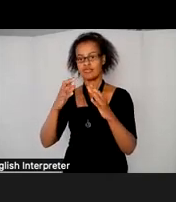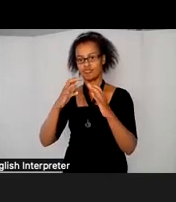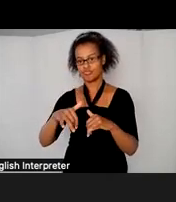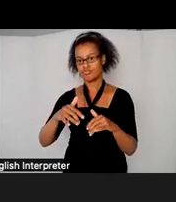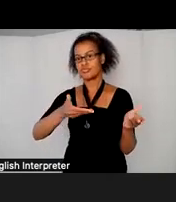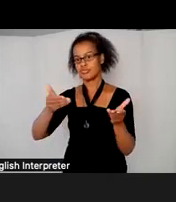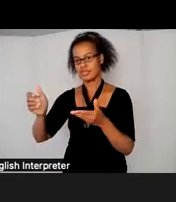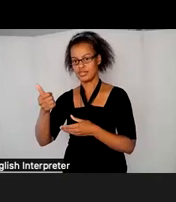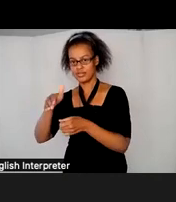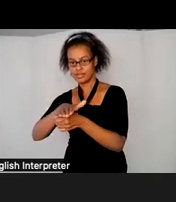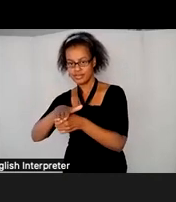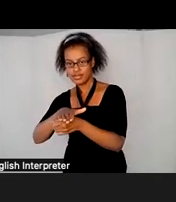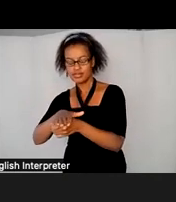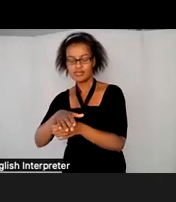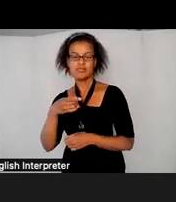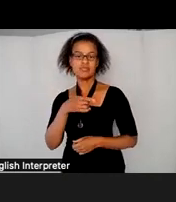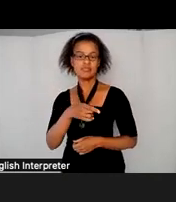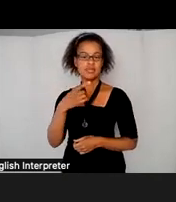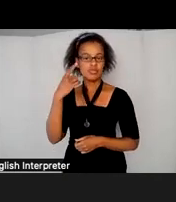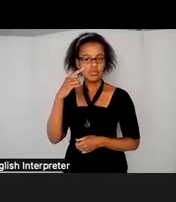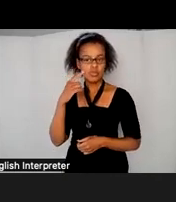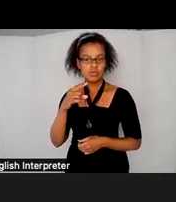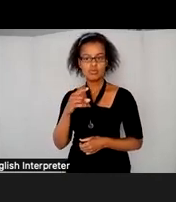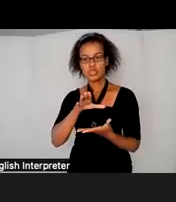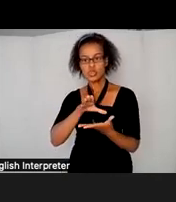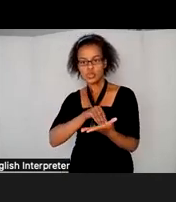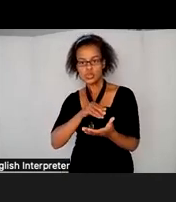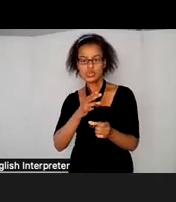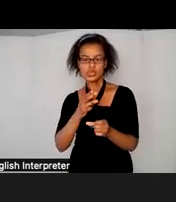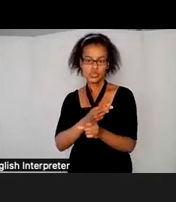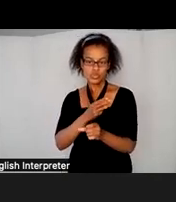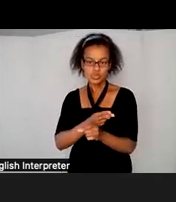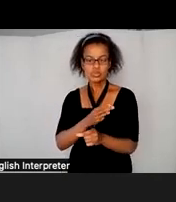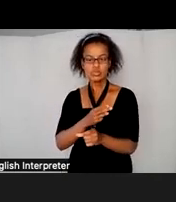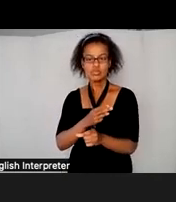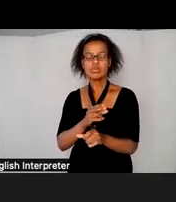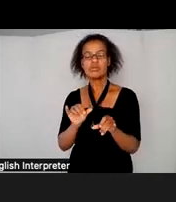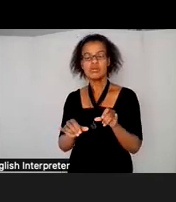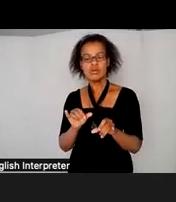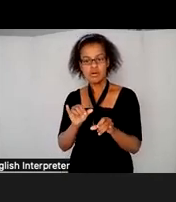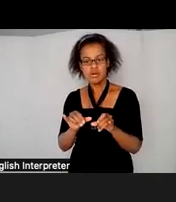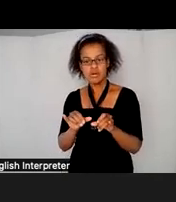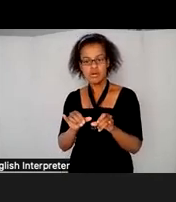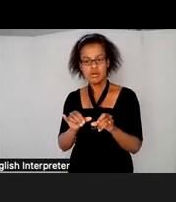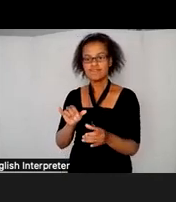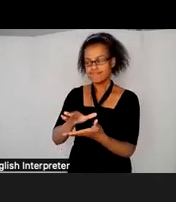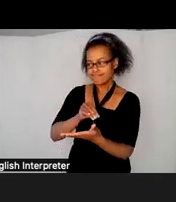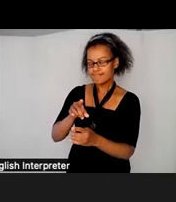to meditate to participate in the ceremonies that we have throughout the year to give things